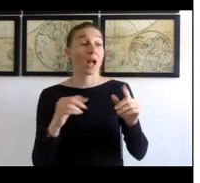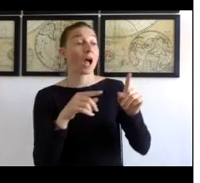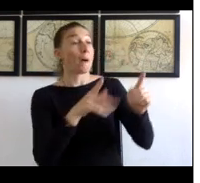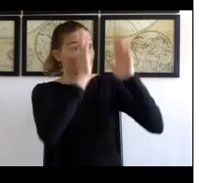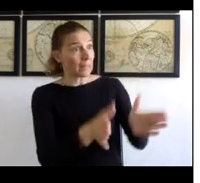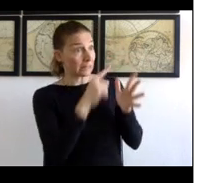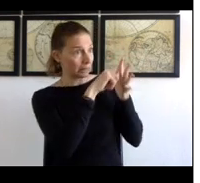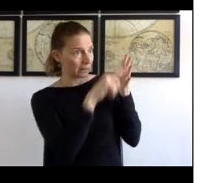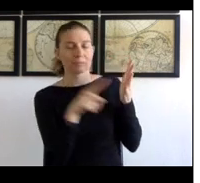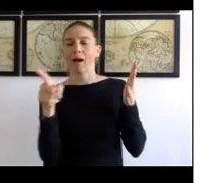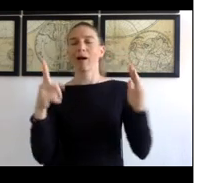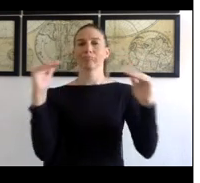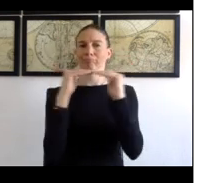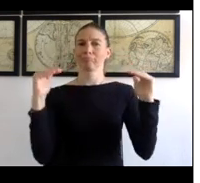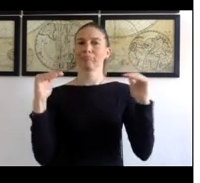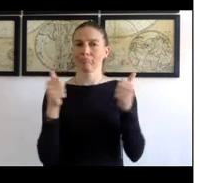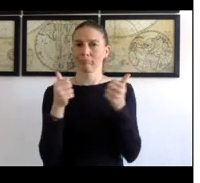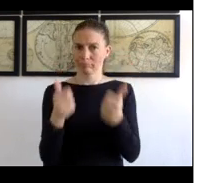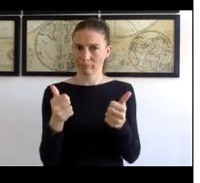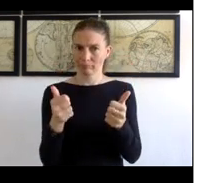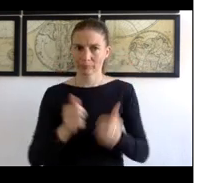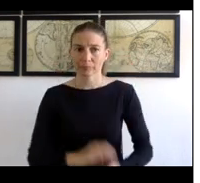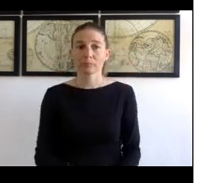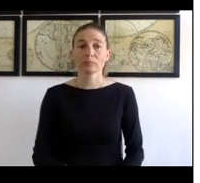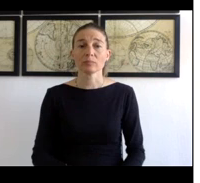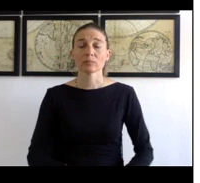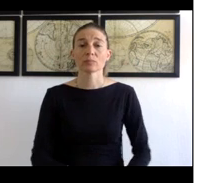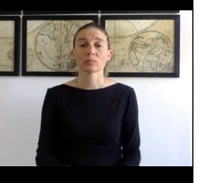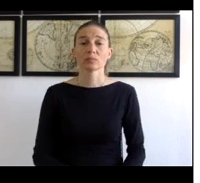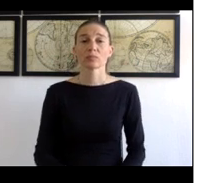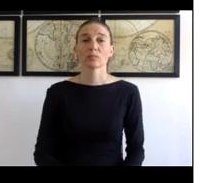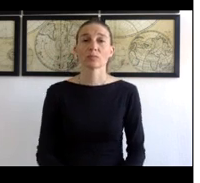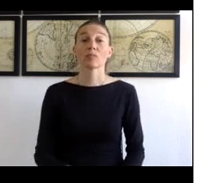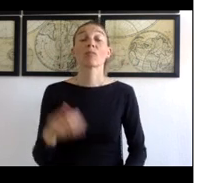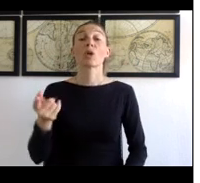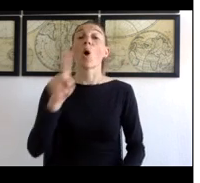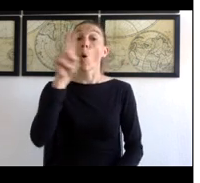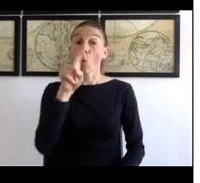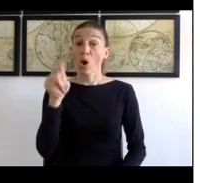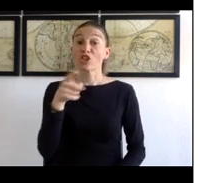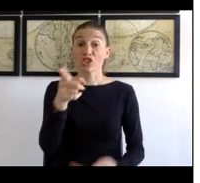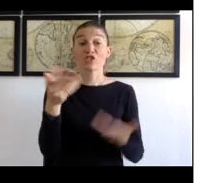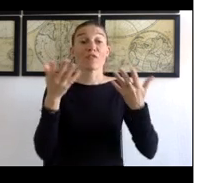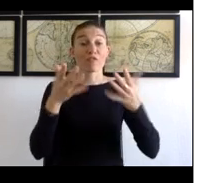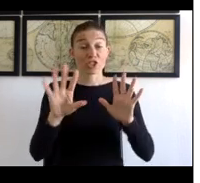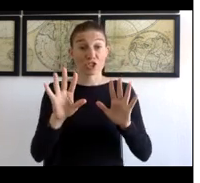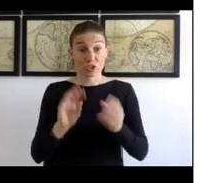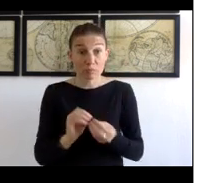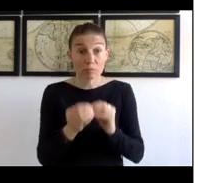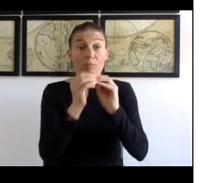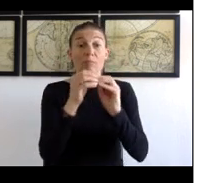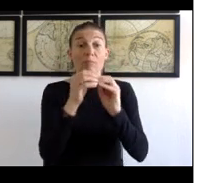One of the set of questions developed is called short set on functioning